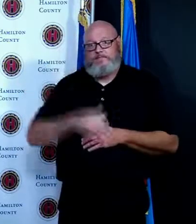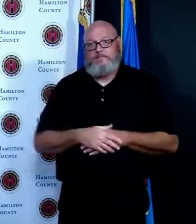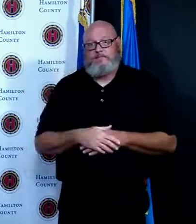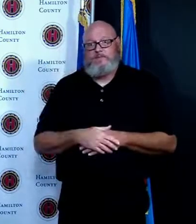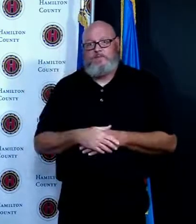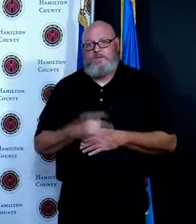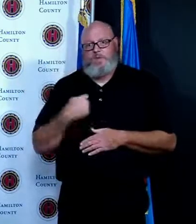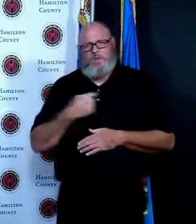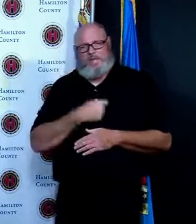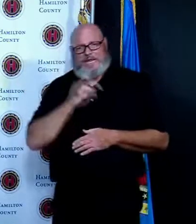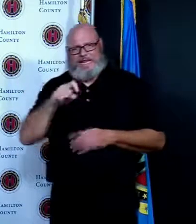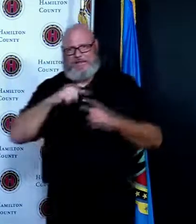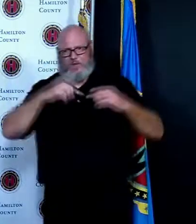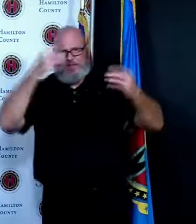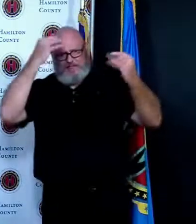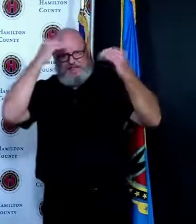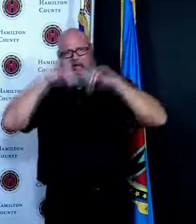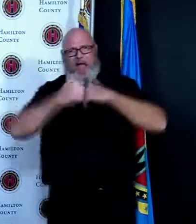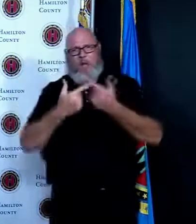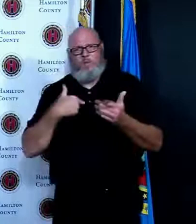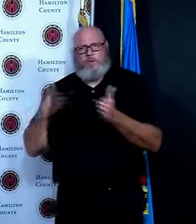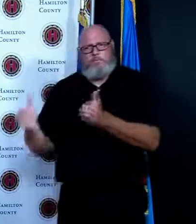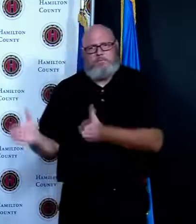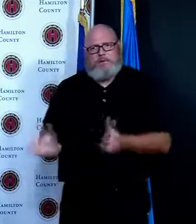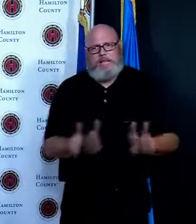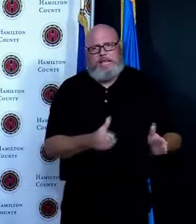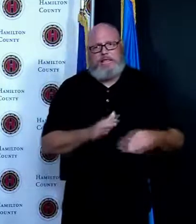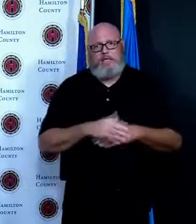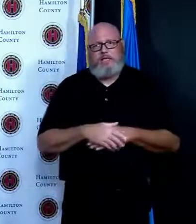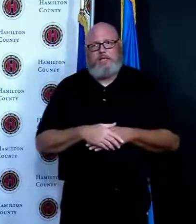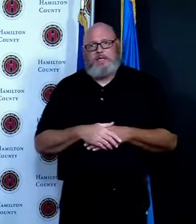the work we've been doing here in Hamilton County when I hear other health Commissioners throughout